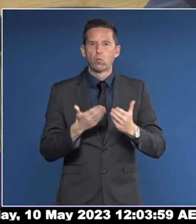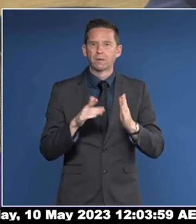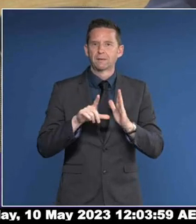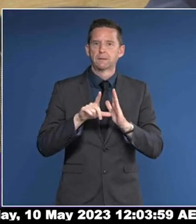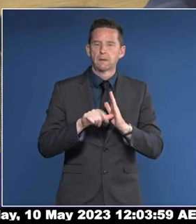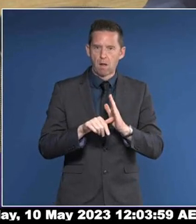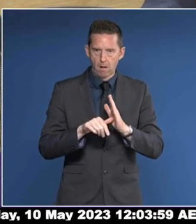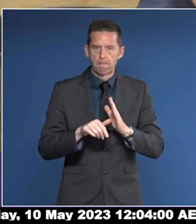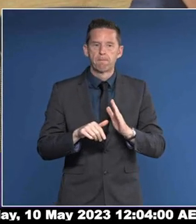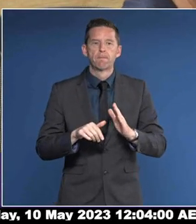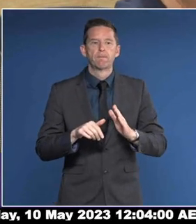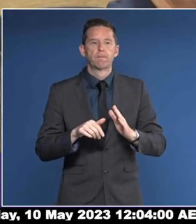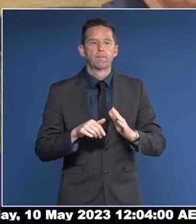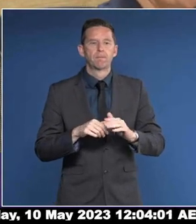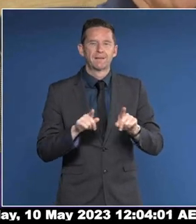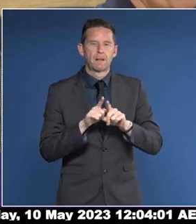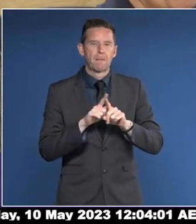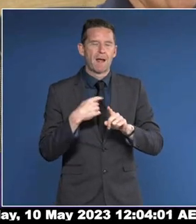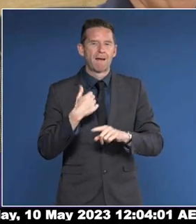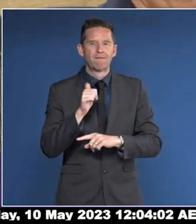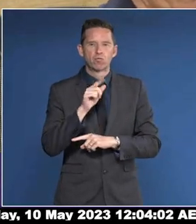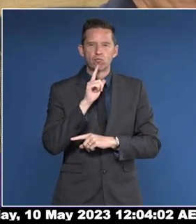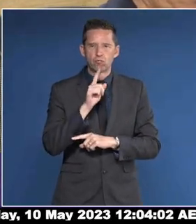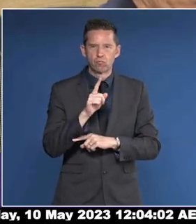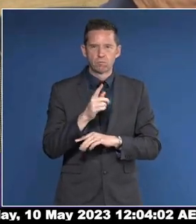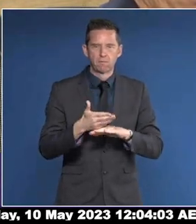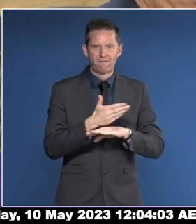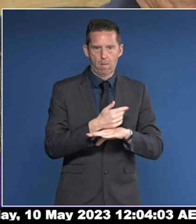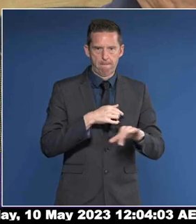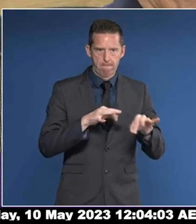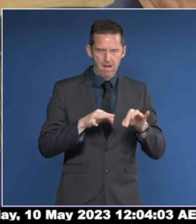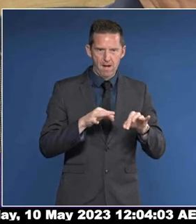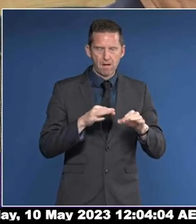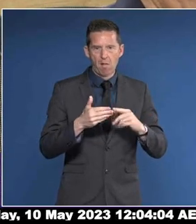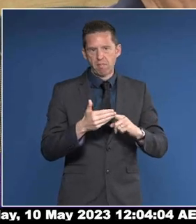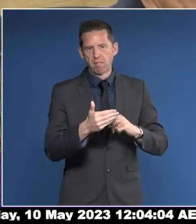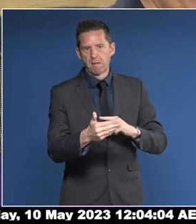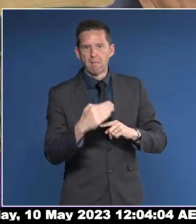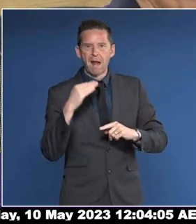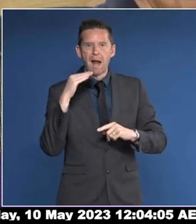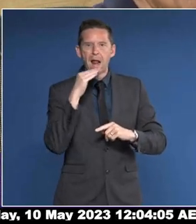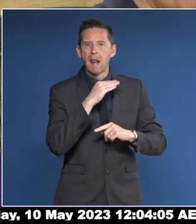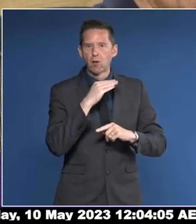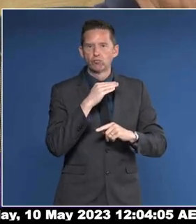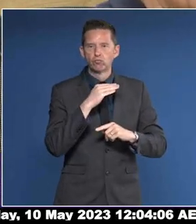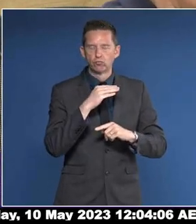can be the early lunch adjournment, and I understand the Detective Superintendent will